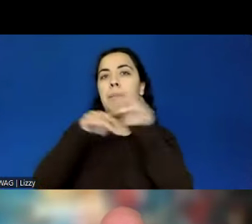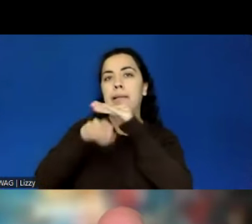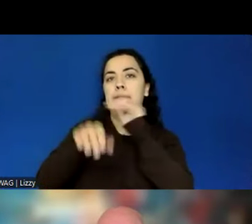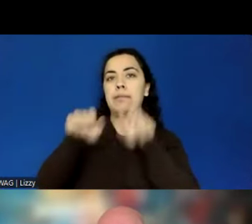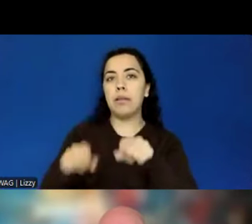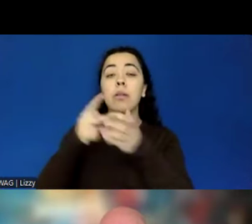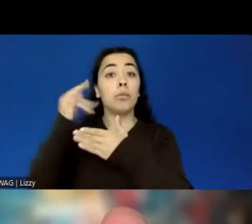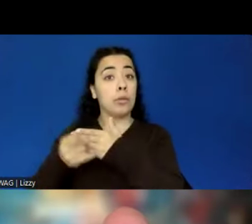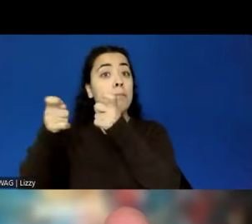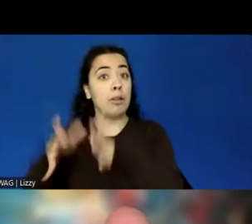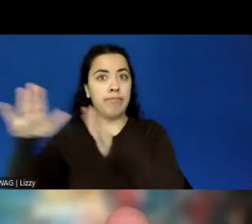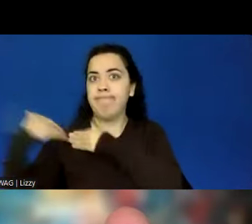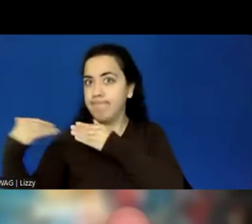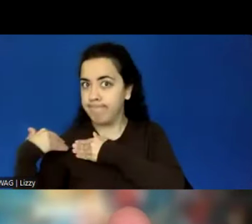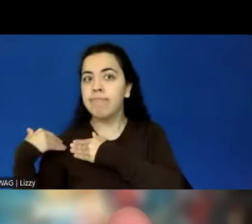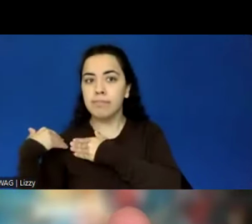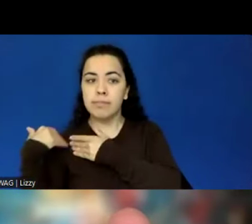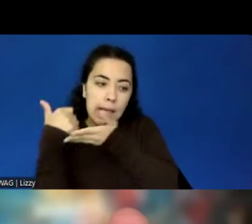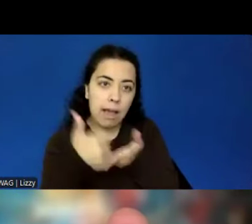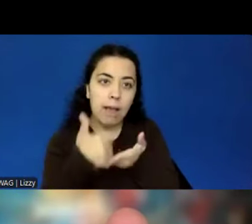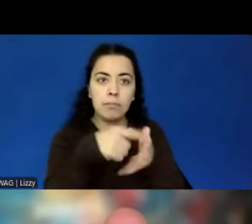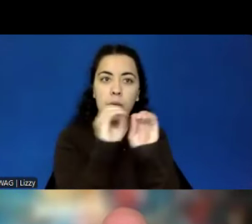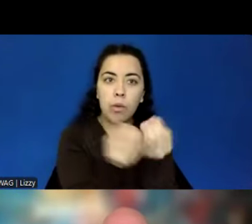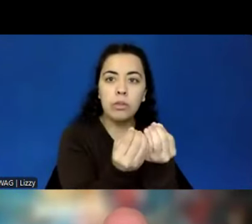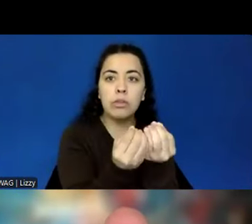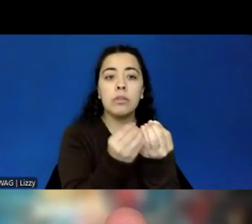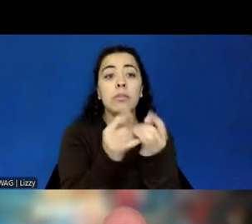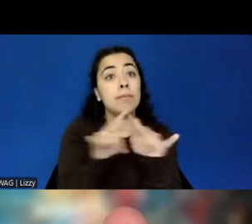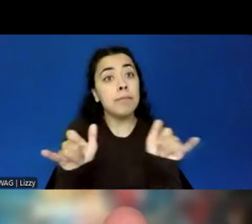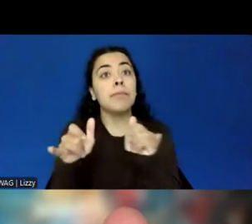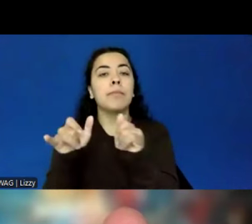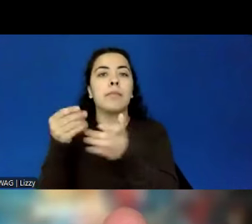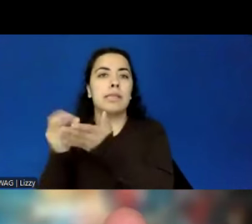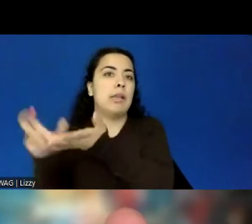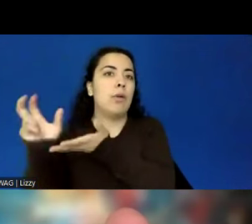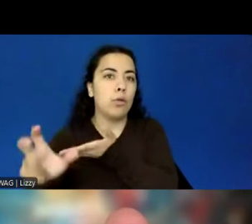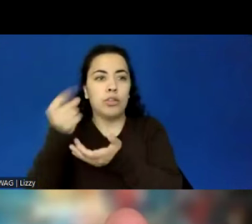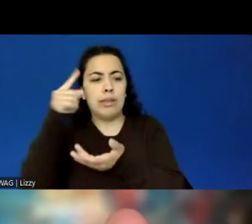spot to be able to help the organization itself and the stakeholders understand what's there.